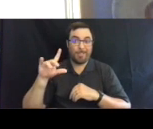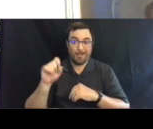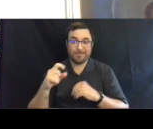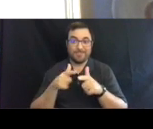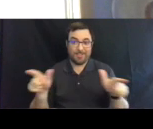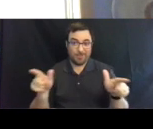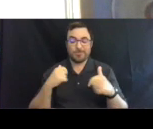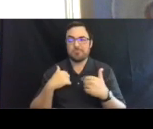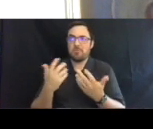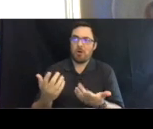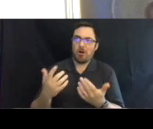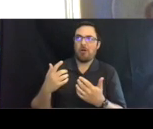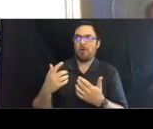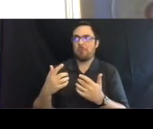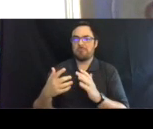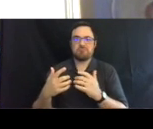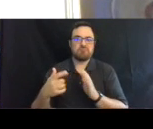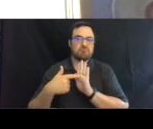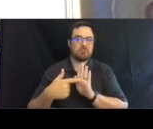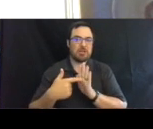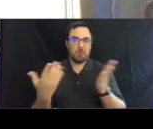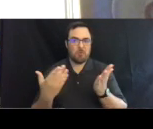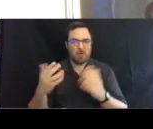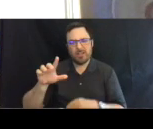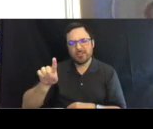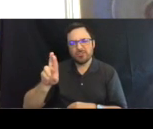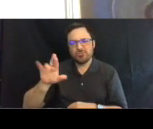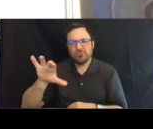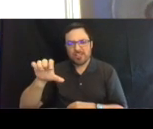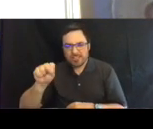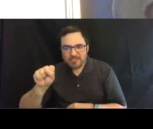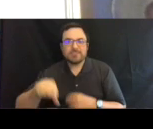you might have heard called like drills or contrasts